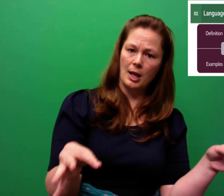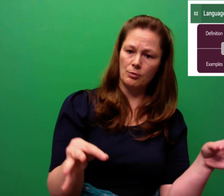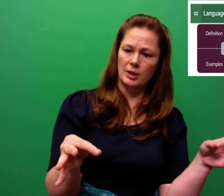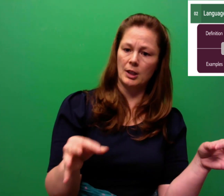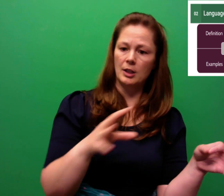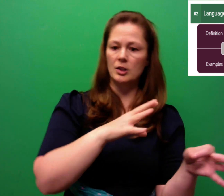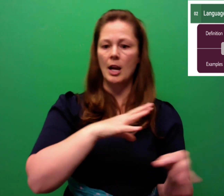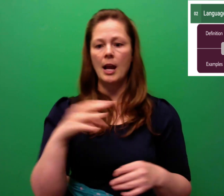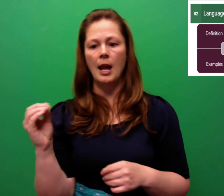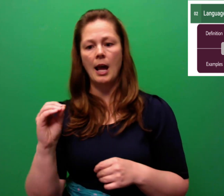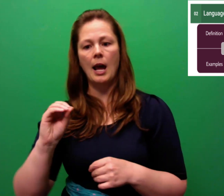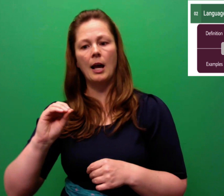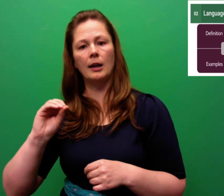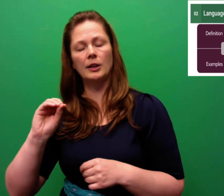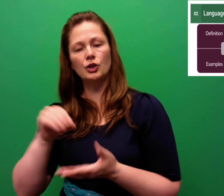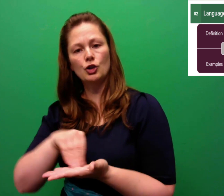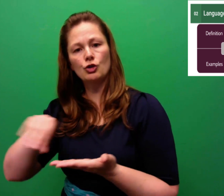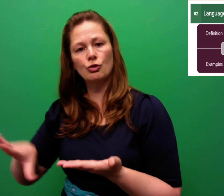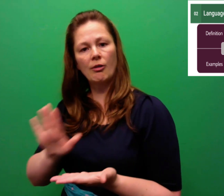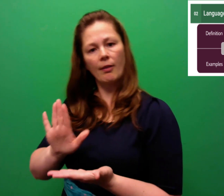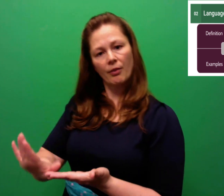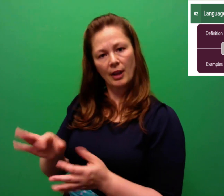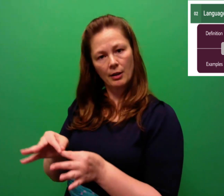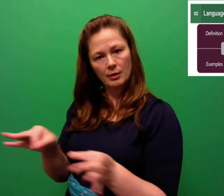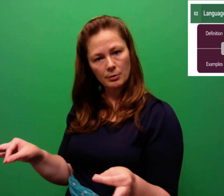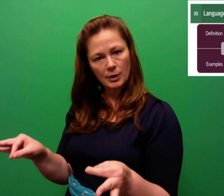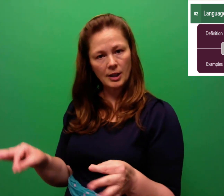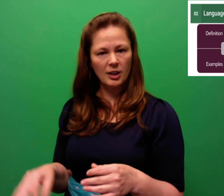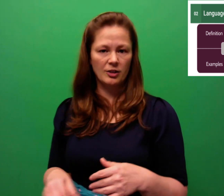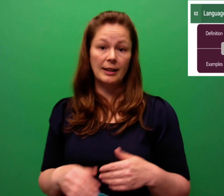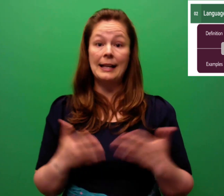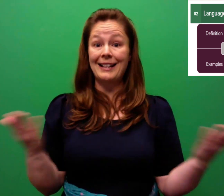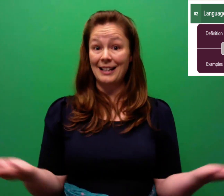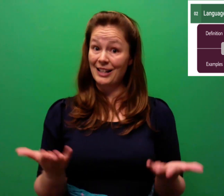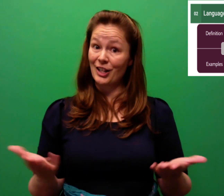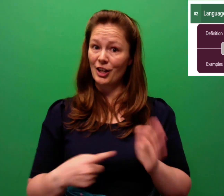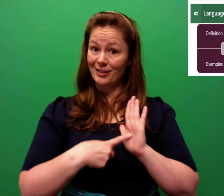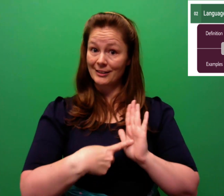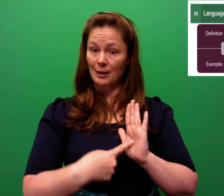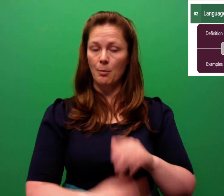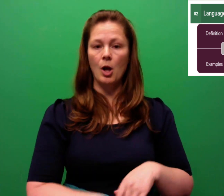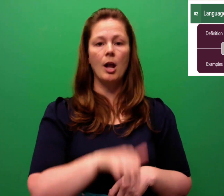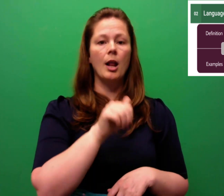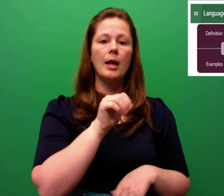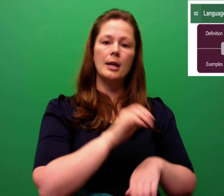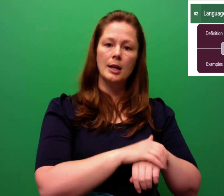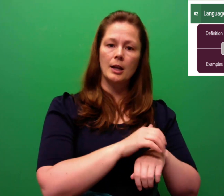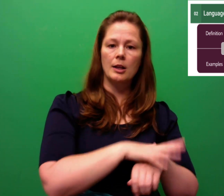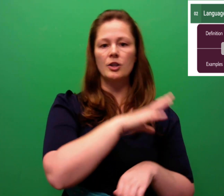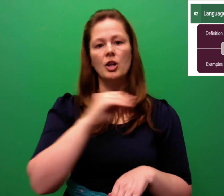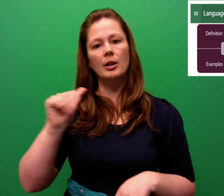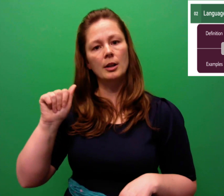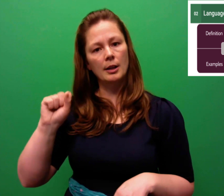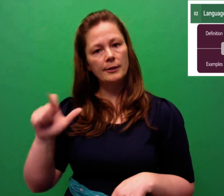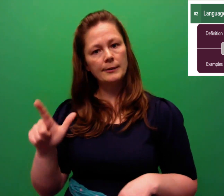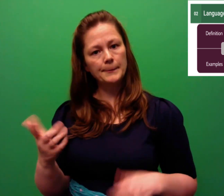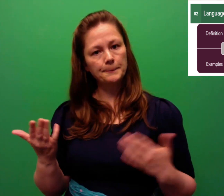in dominant language as well as in first language such as English and ASL here